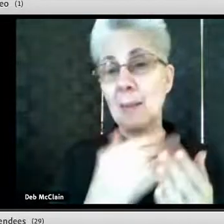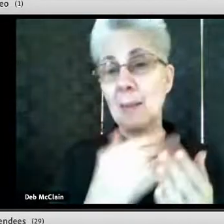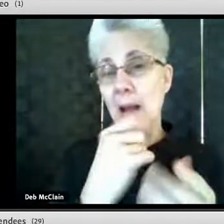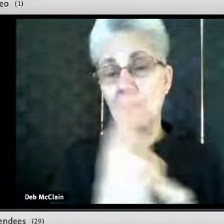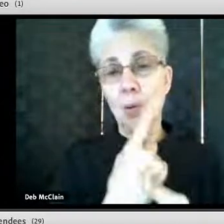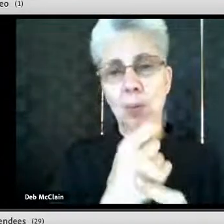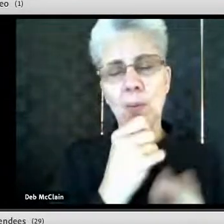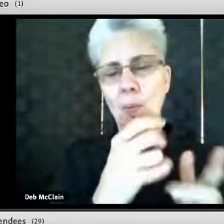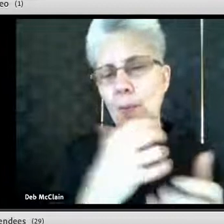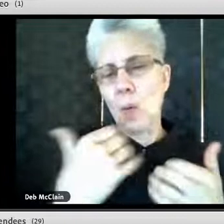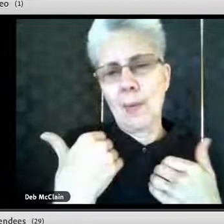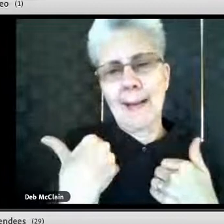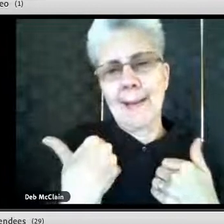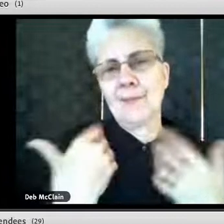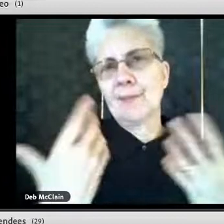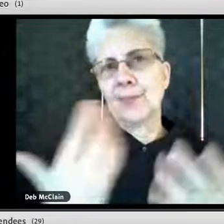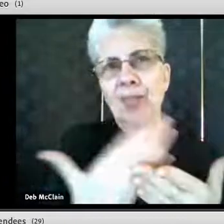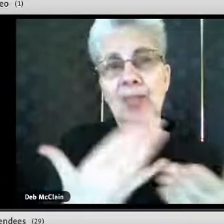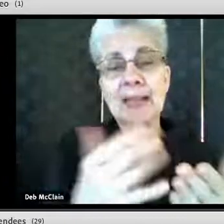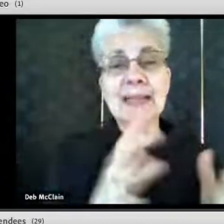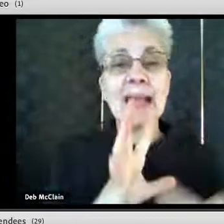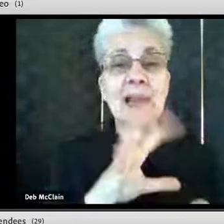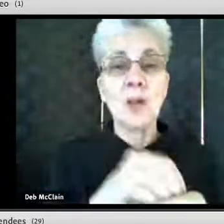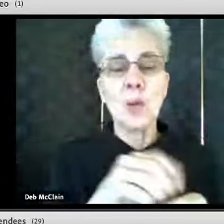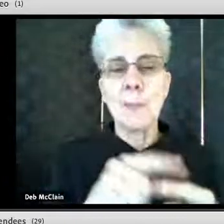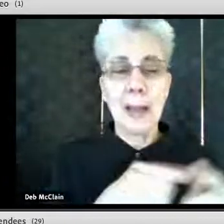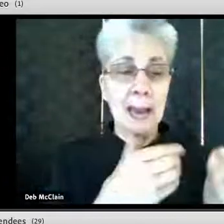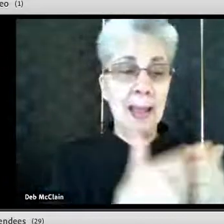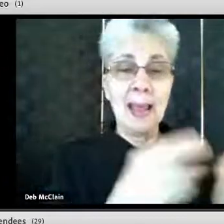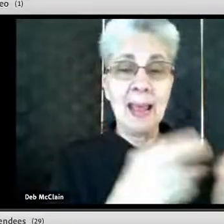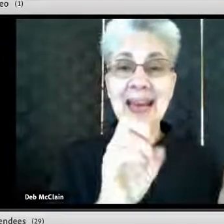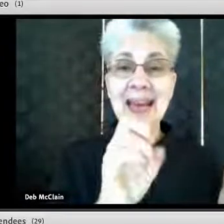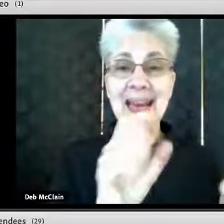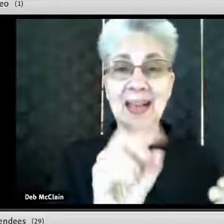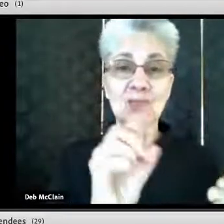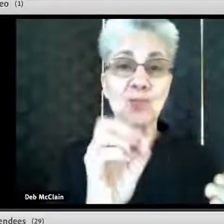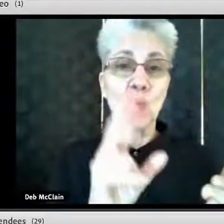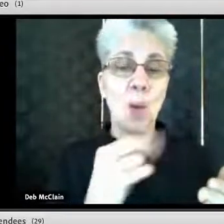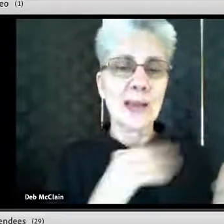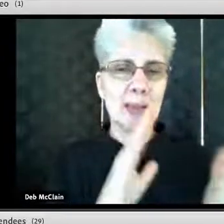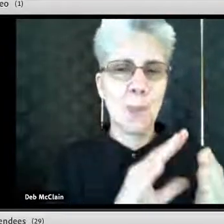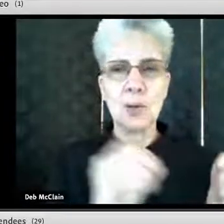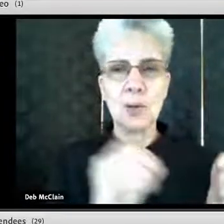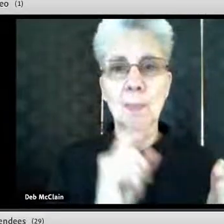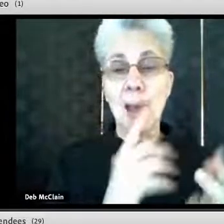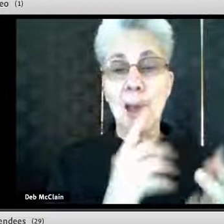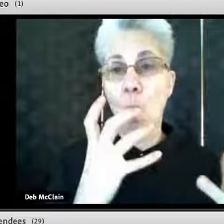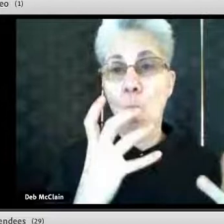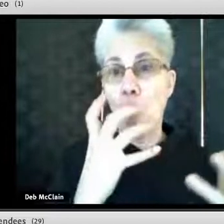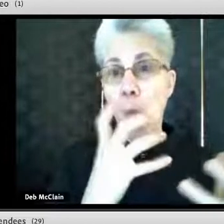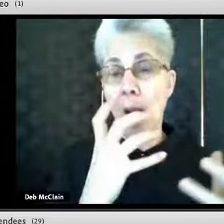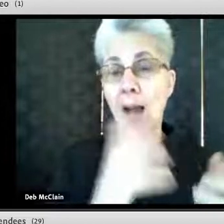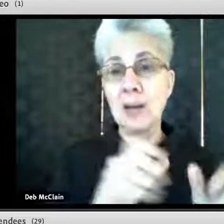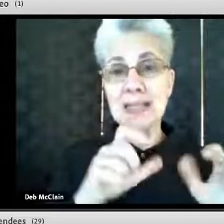And we're probably not going to have stuff there, but like Nextdoor, which has the smallest percentage, is huge in my area. And I can tell you --